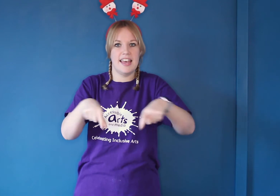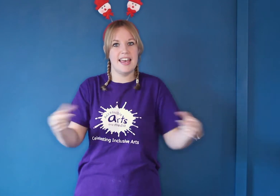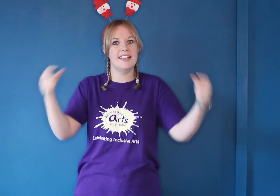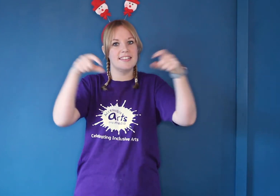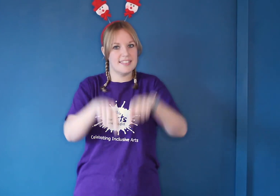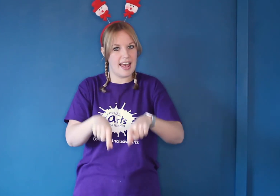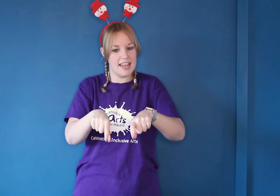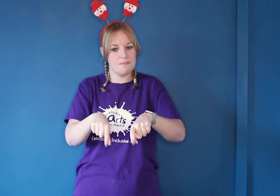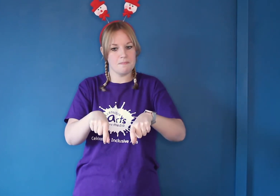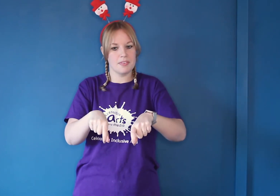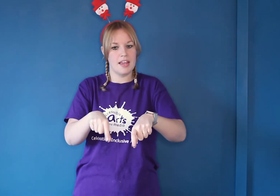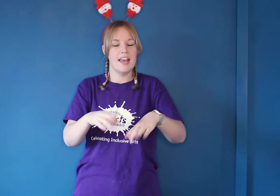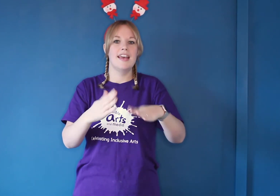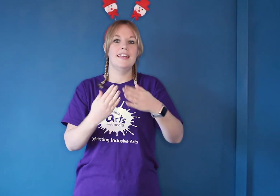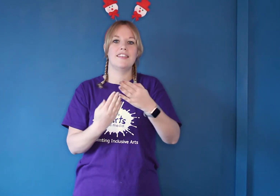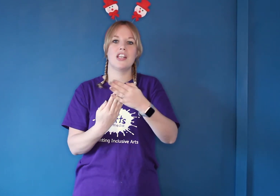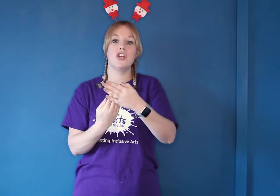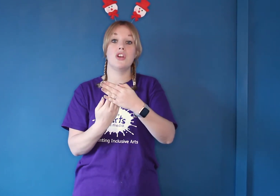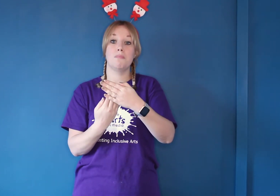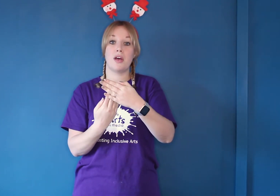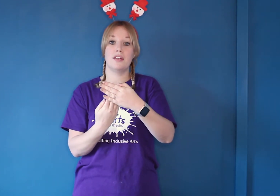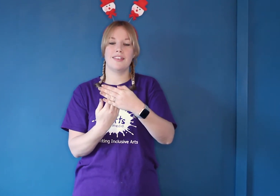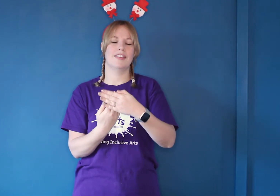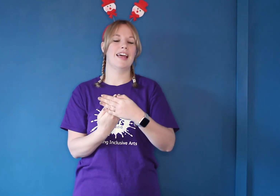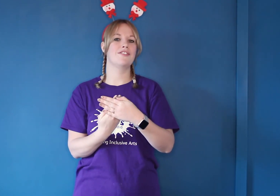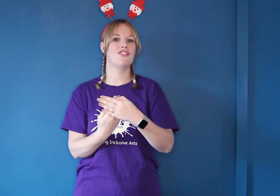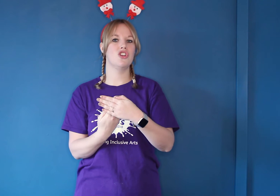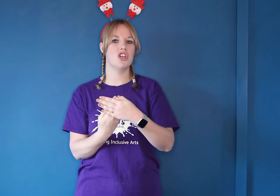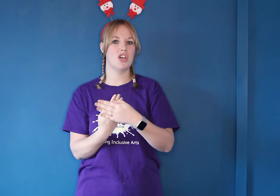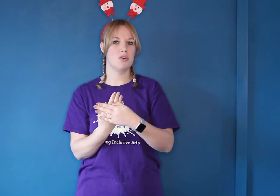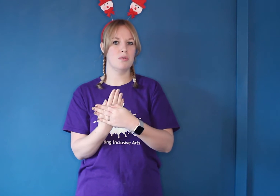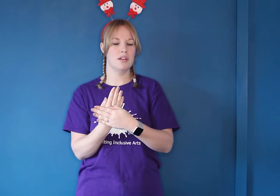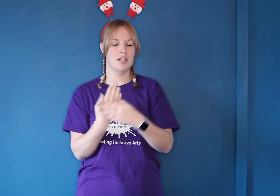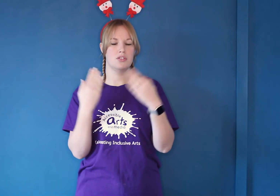Here to stay. Is the new bird – so this is the sign for new.